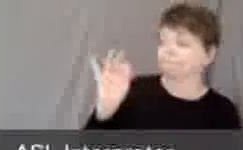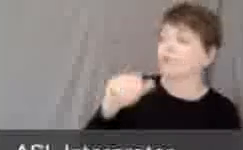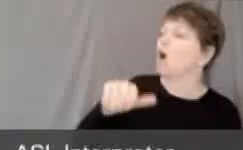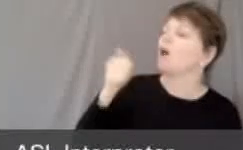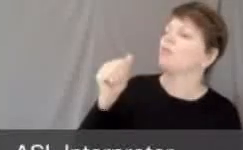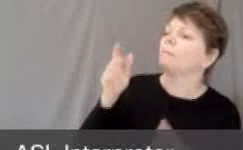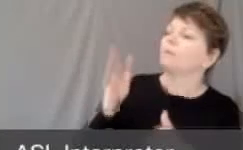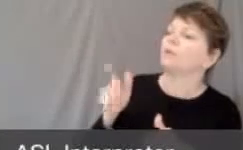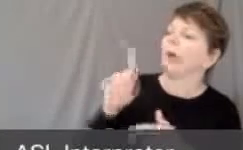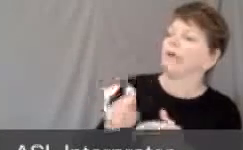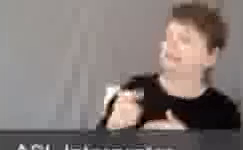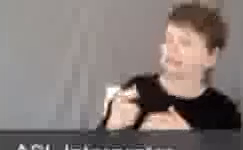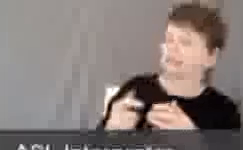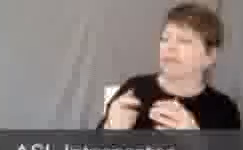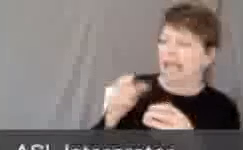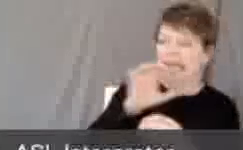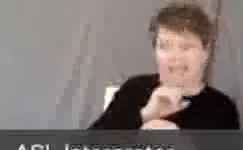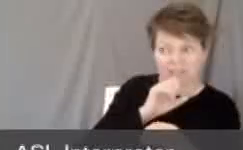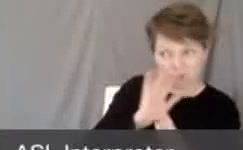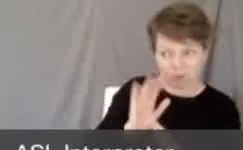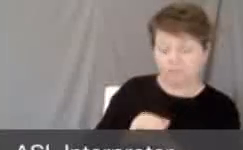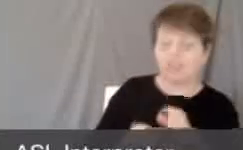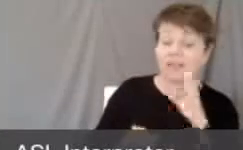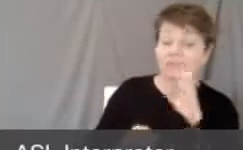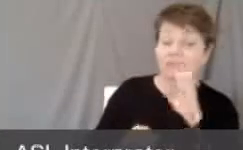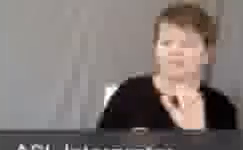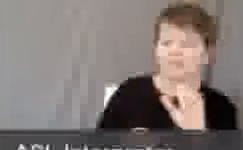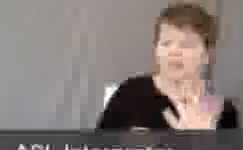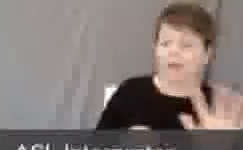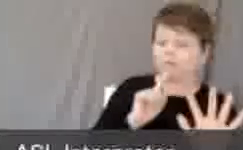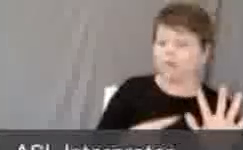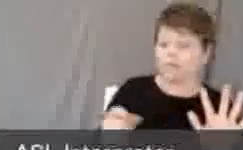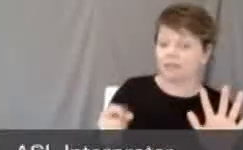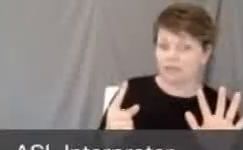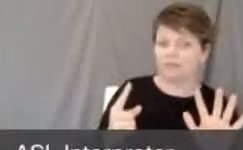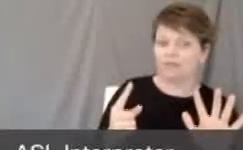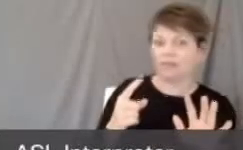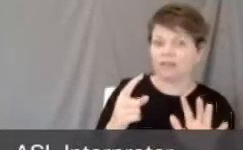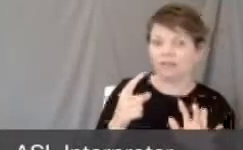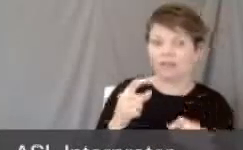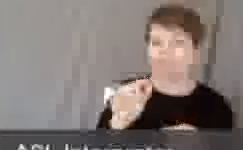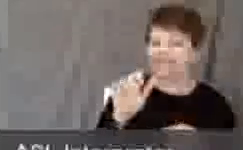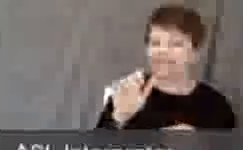that the ages right you have 5 to 11 that have the 10 microgram and then you have the 12 and up who have the 30.